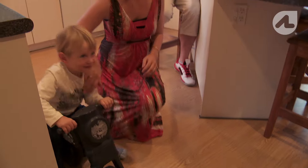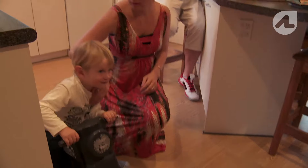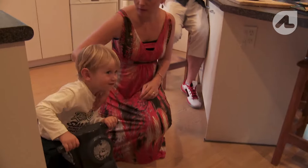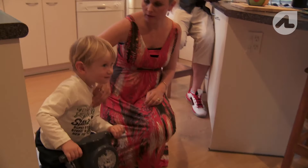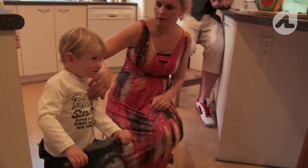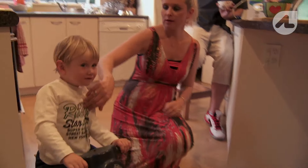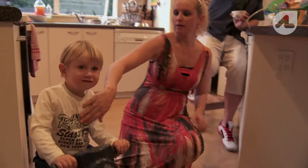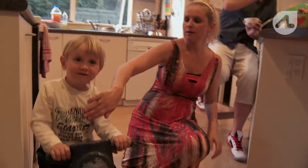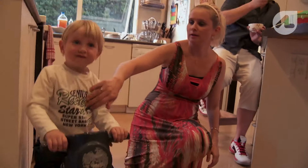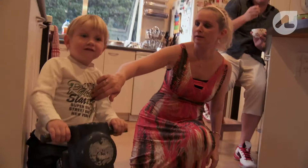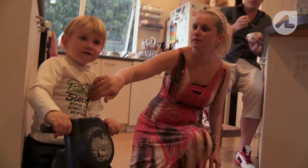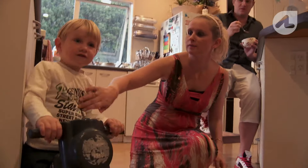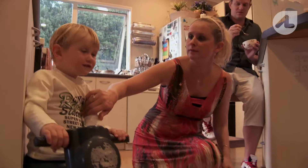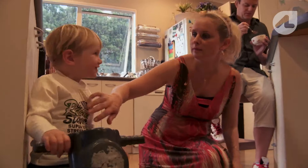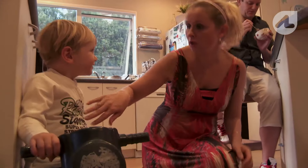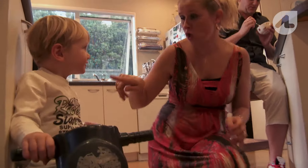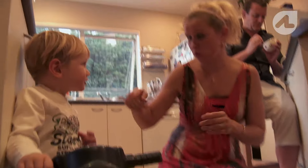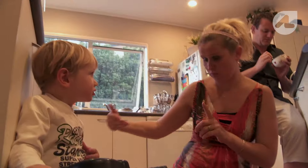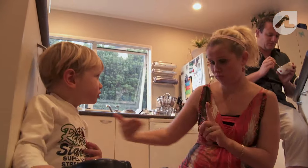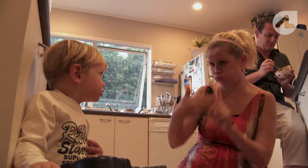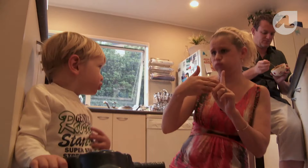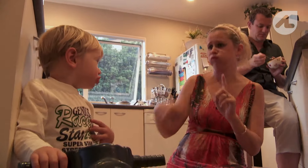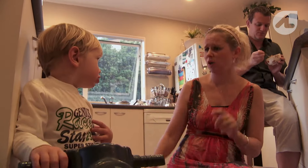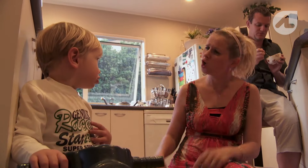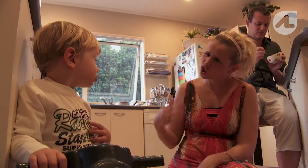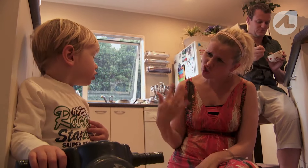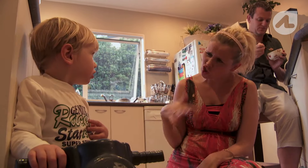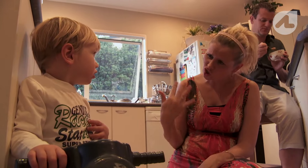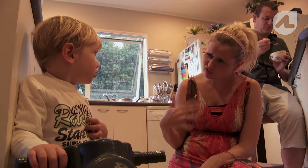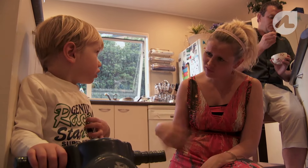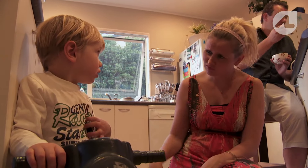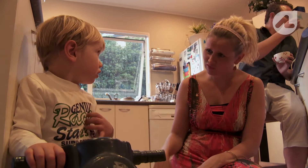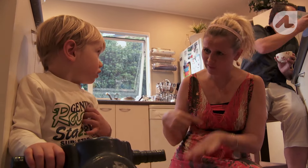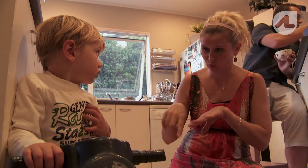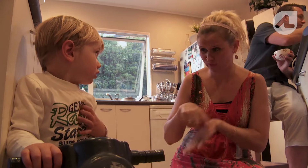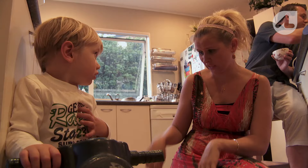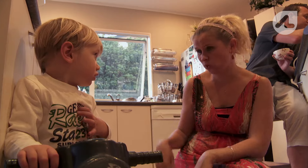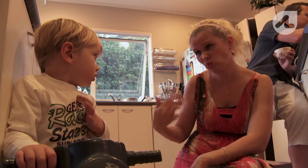Hey Adrian, hey, you just crashed into me and that really hurt.